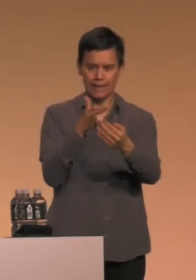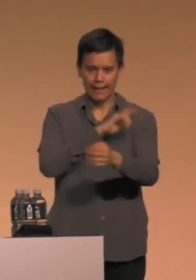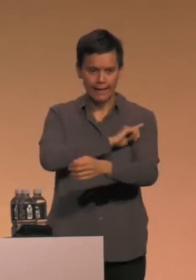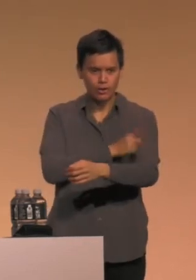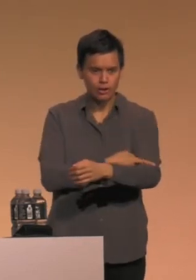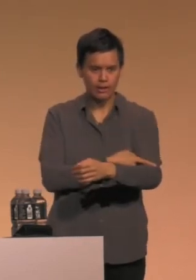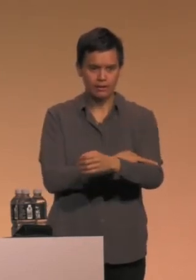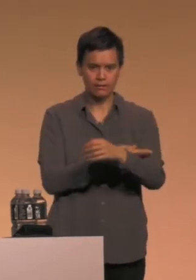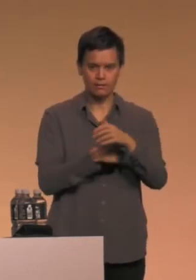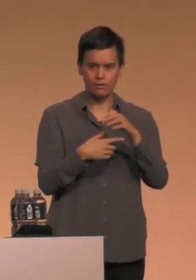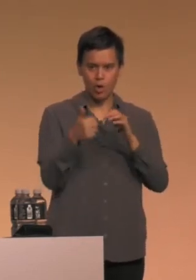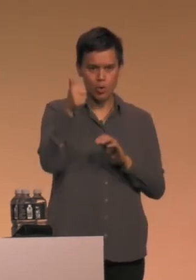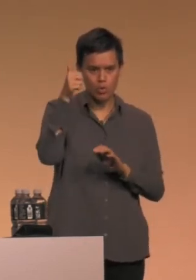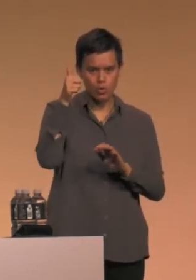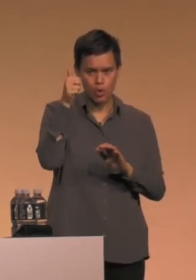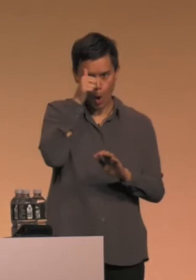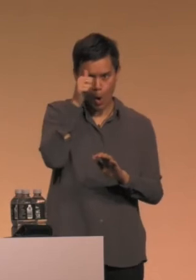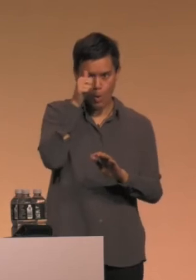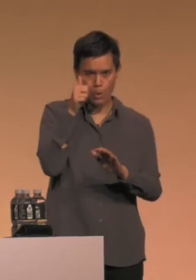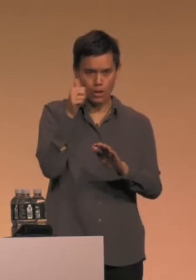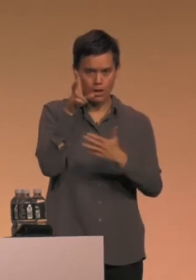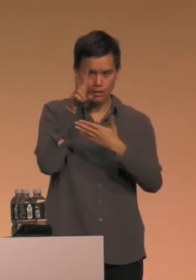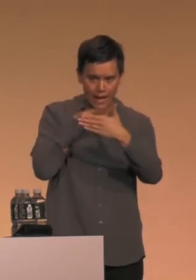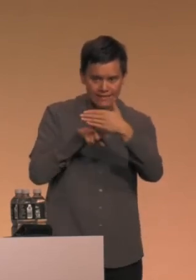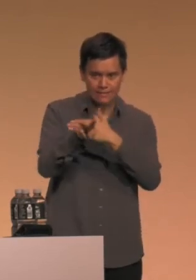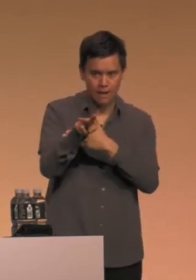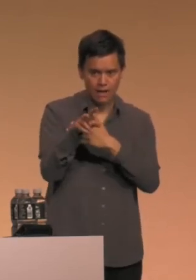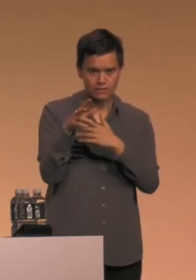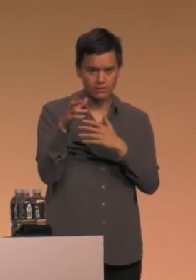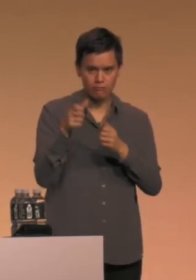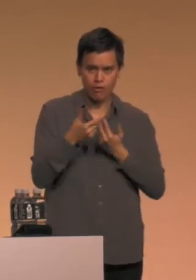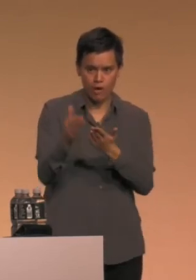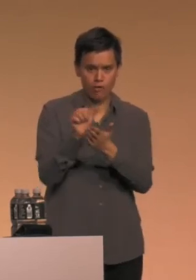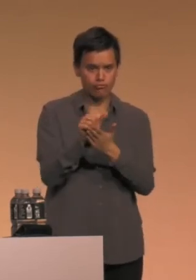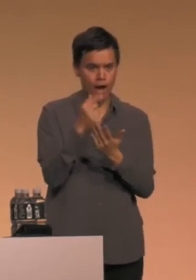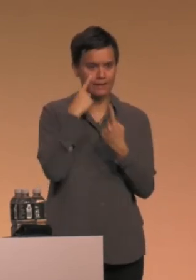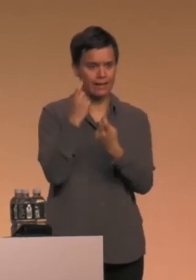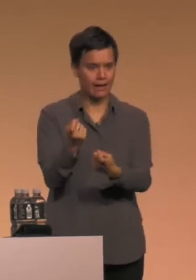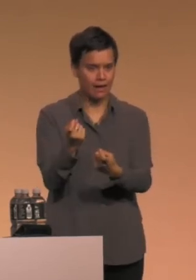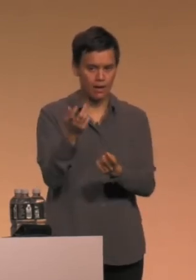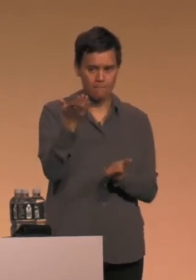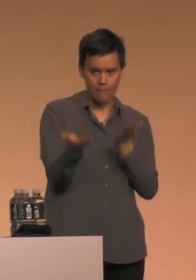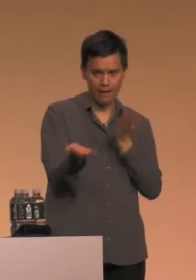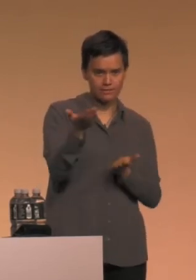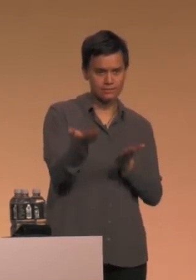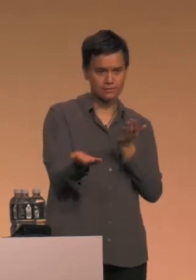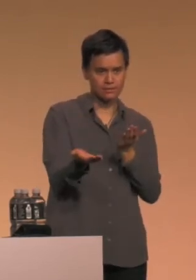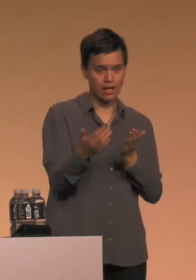knowing, anticipating, and evaluating the care that's provided. The balance between managing necessary tasks